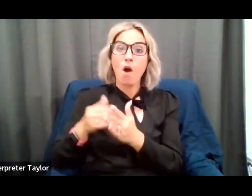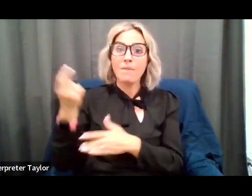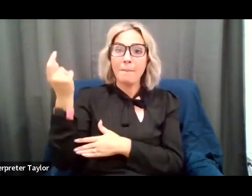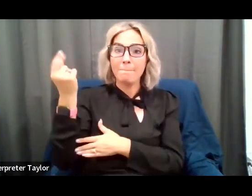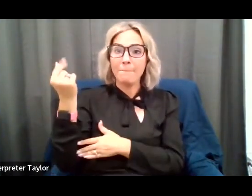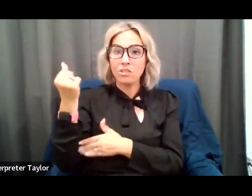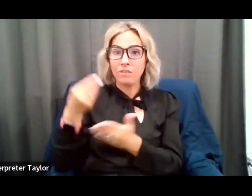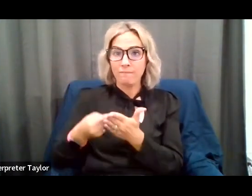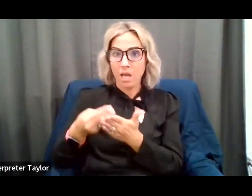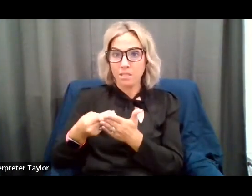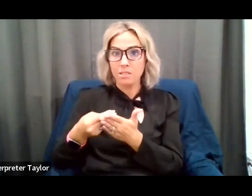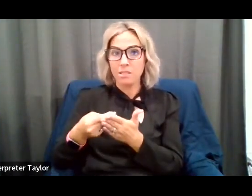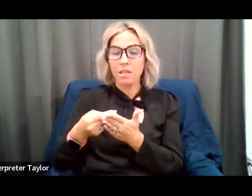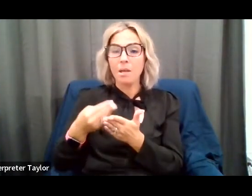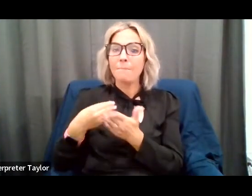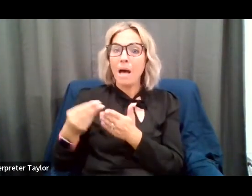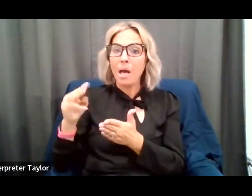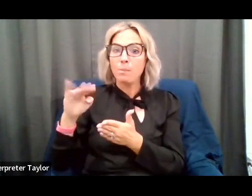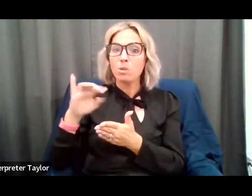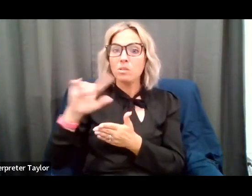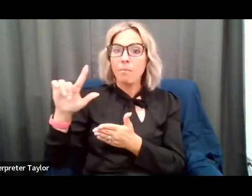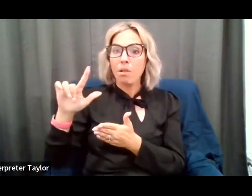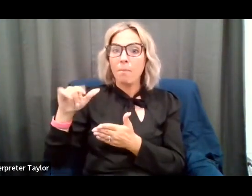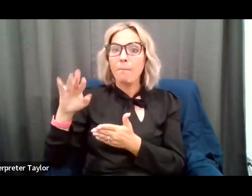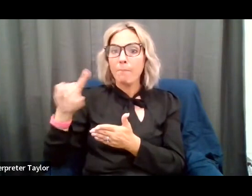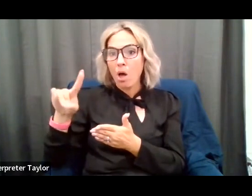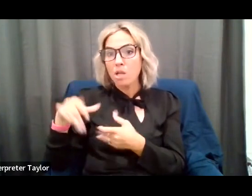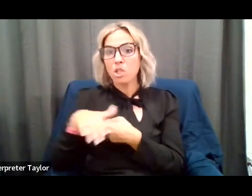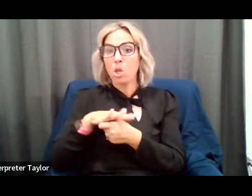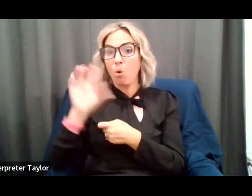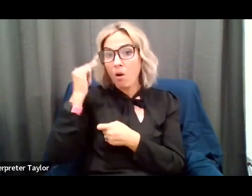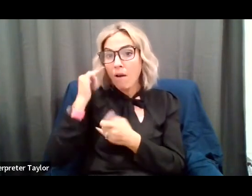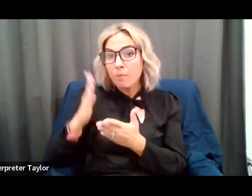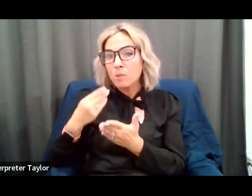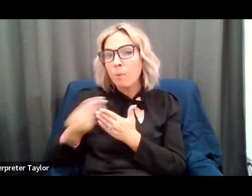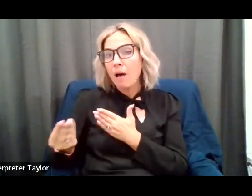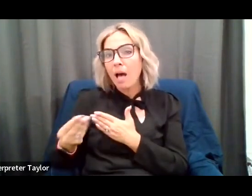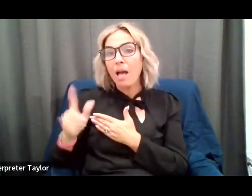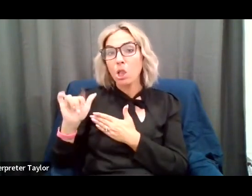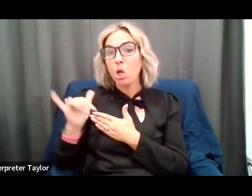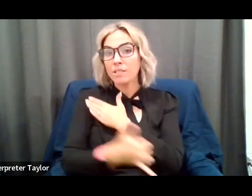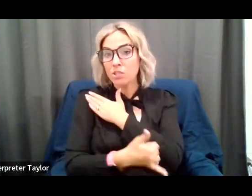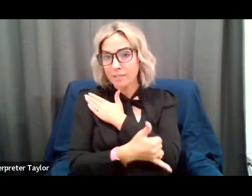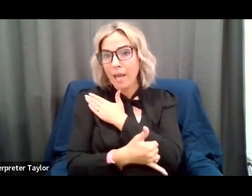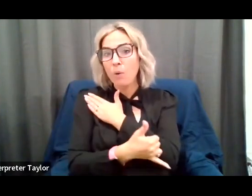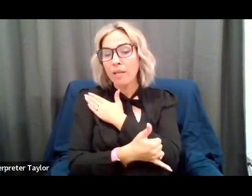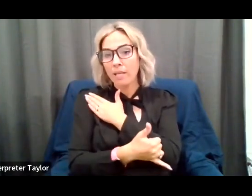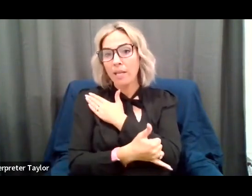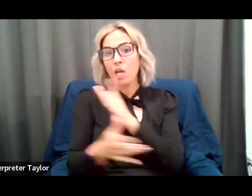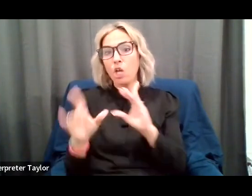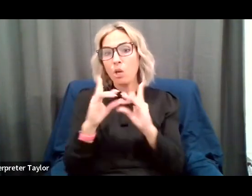buy Municipal Bonds, local governments buy Municipal Bonds. In fact, the Los Angeles County, uh, Department of Water and Power